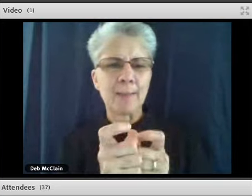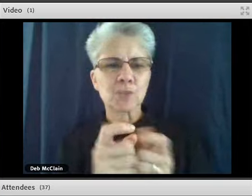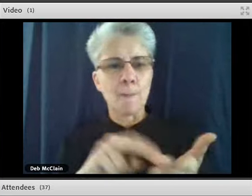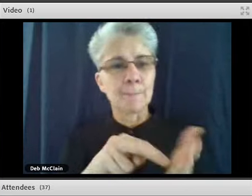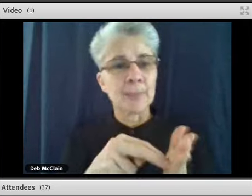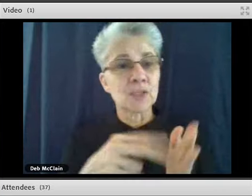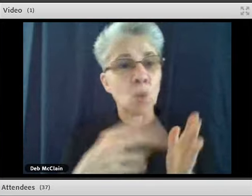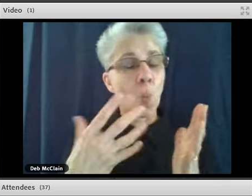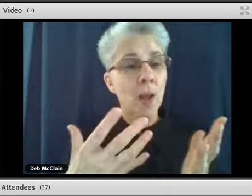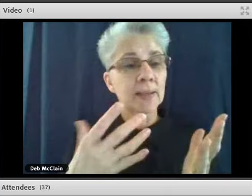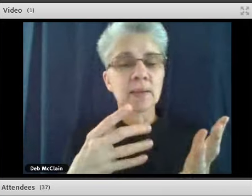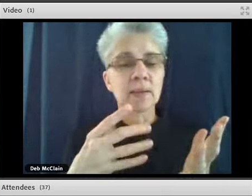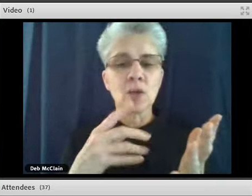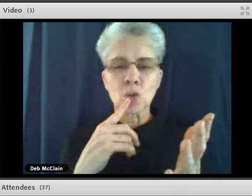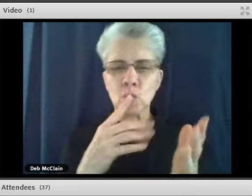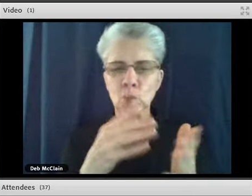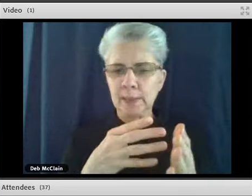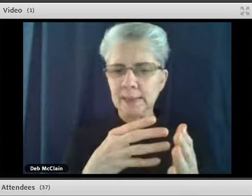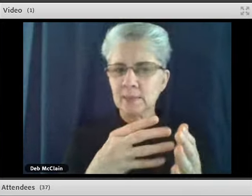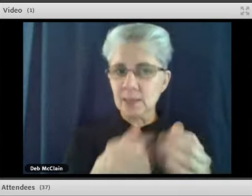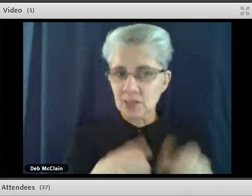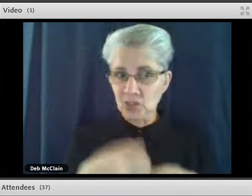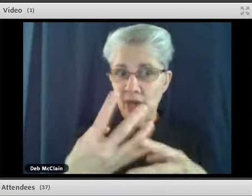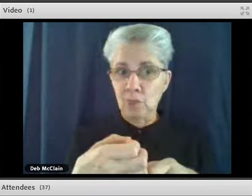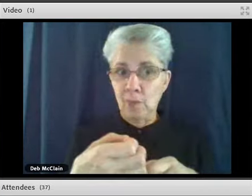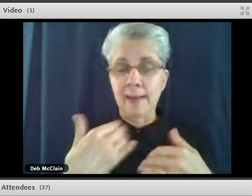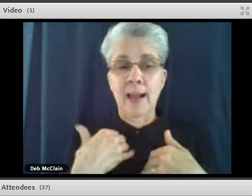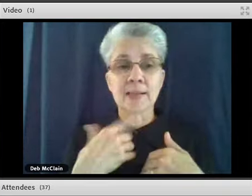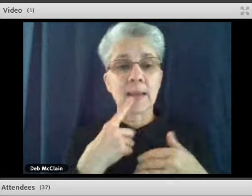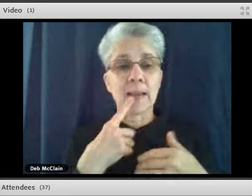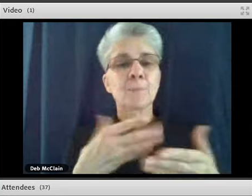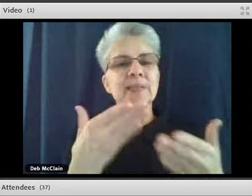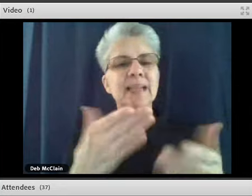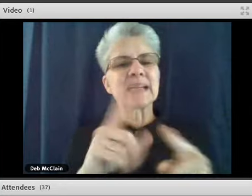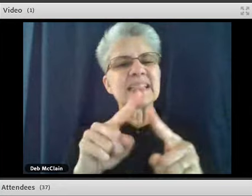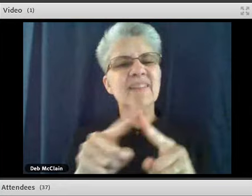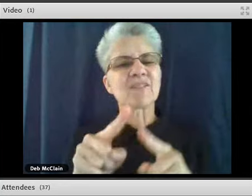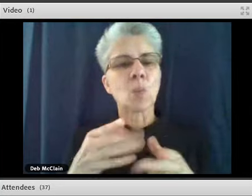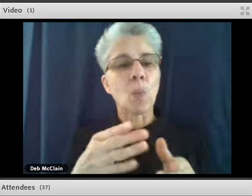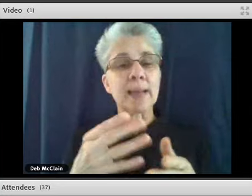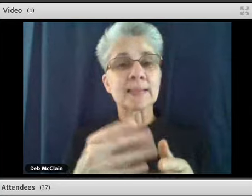And so, what that means is that you can generate content that can be presented in different ways.